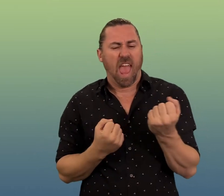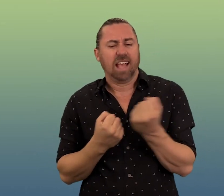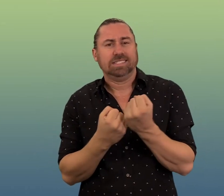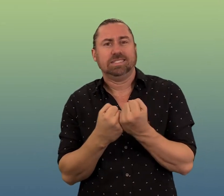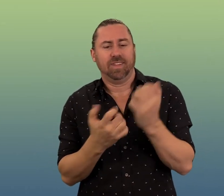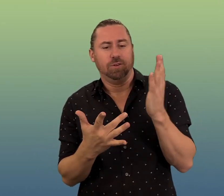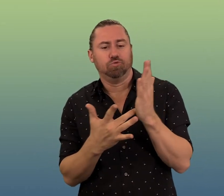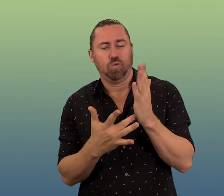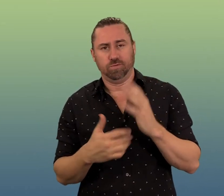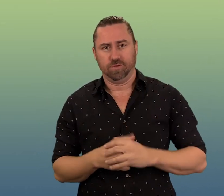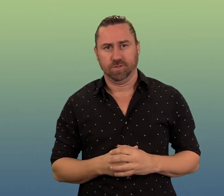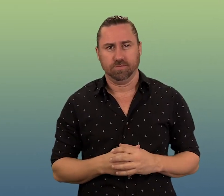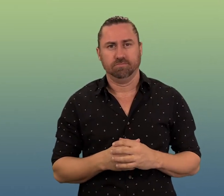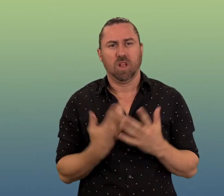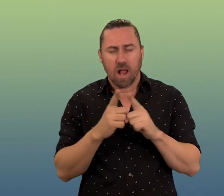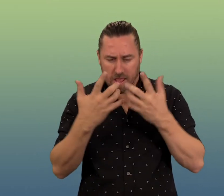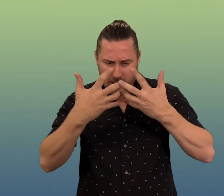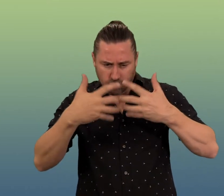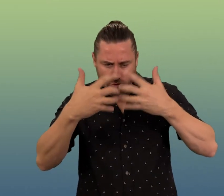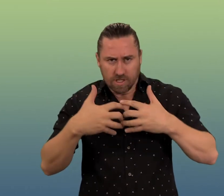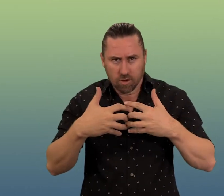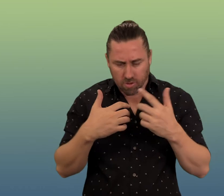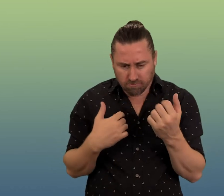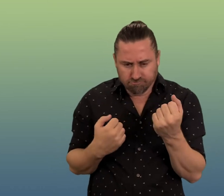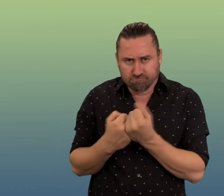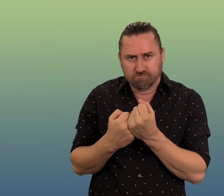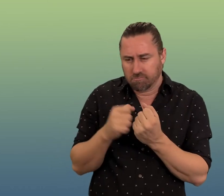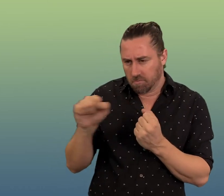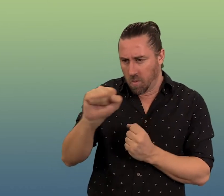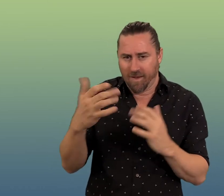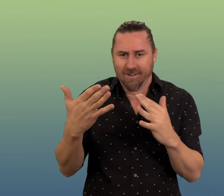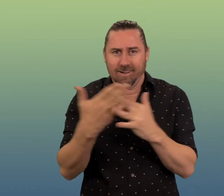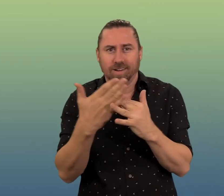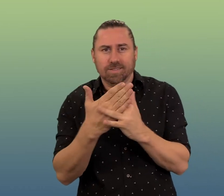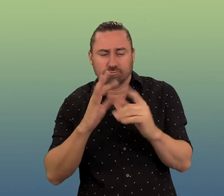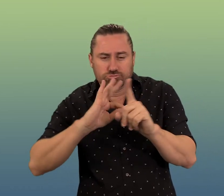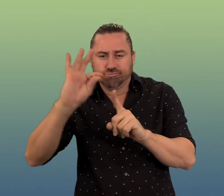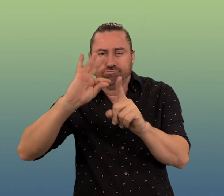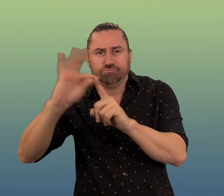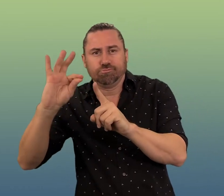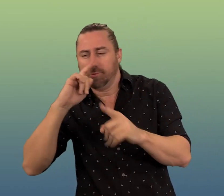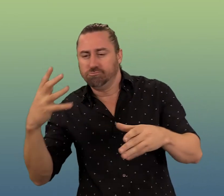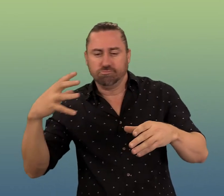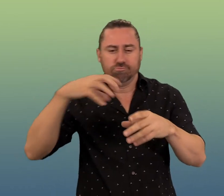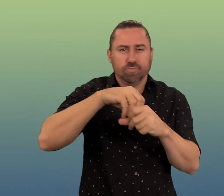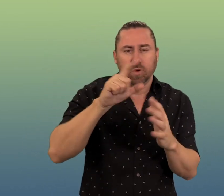Assistive technology. Engineering that supports improved access for people with disability